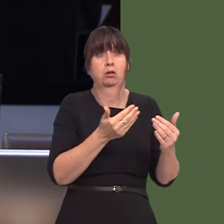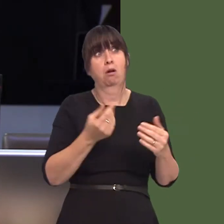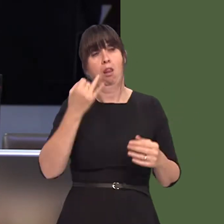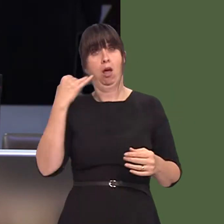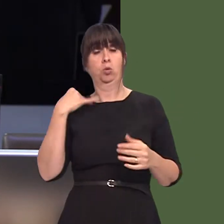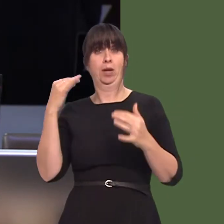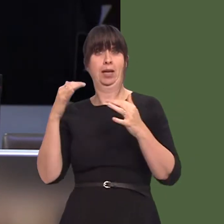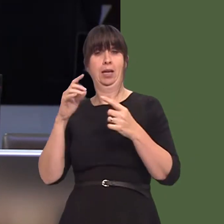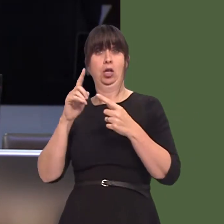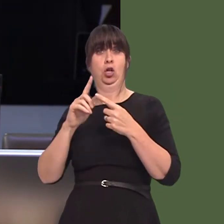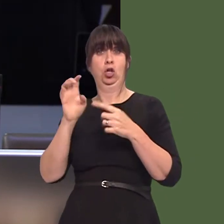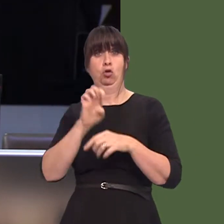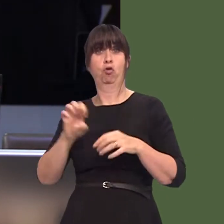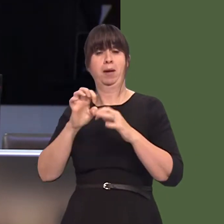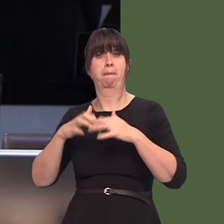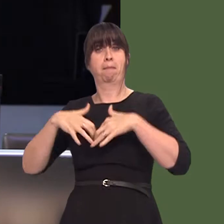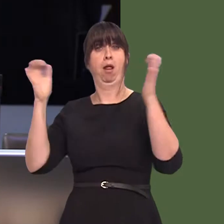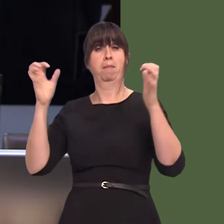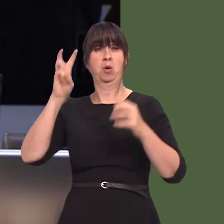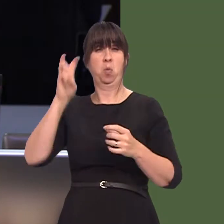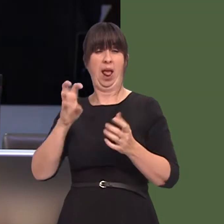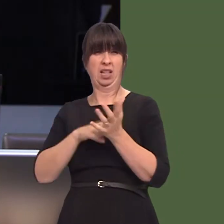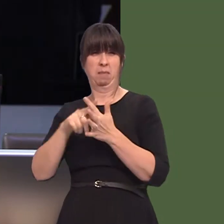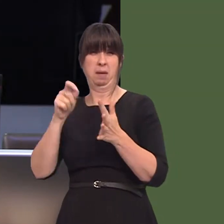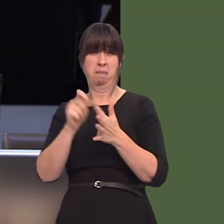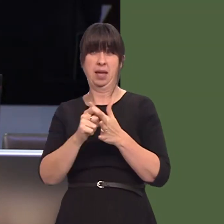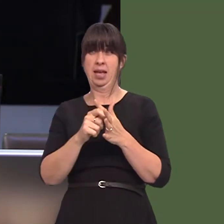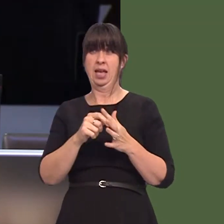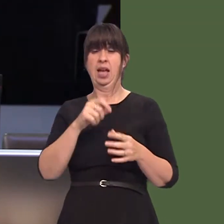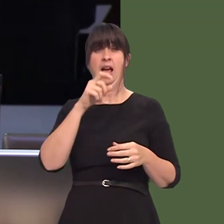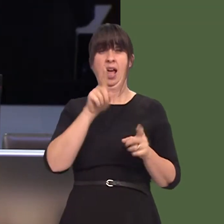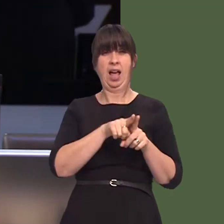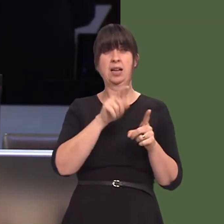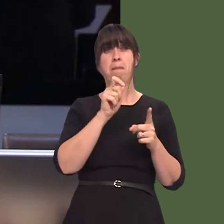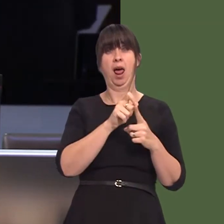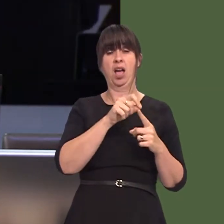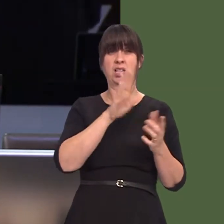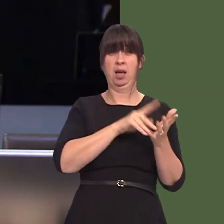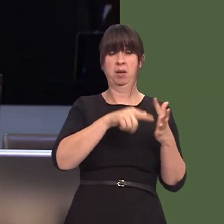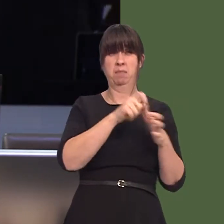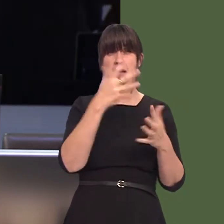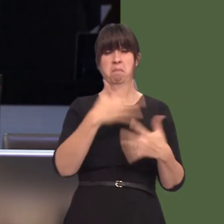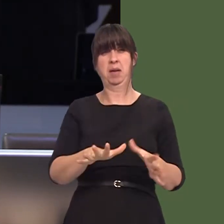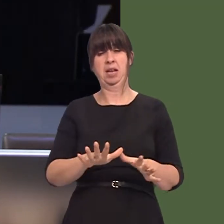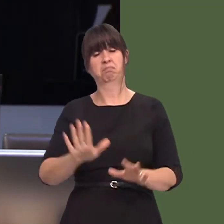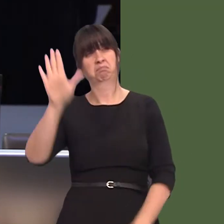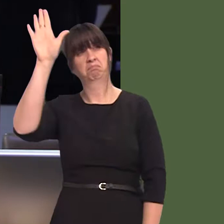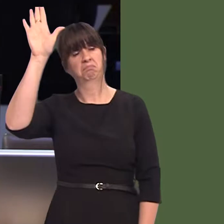last week, Walesís Labour MEP and Plaid MEP voted for the Commissionís position not to